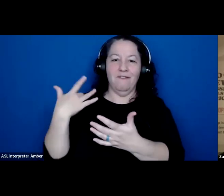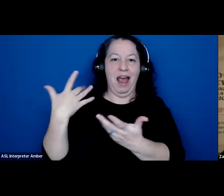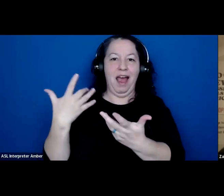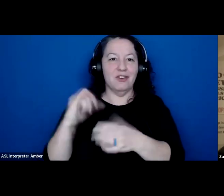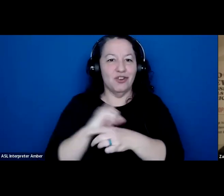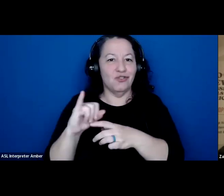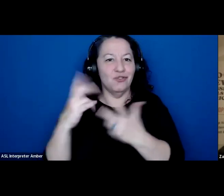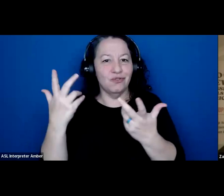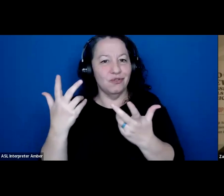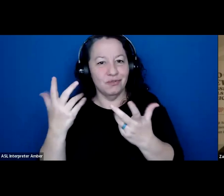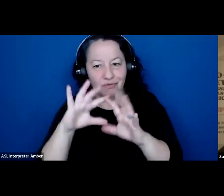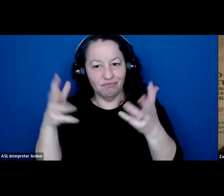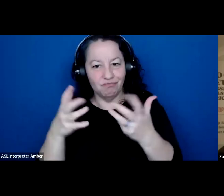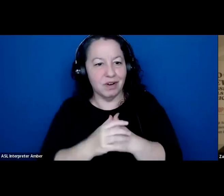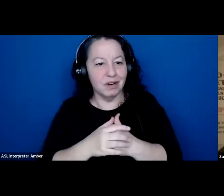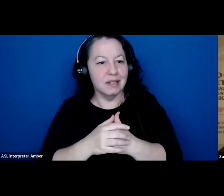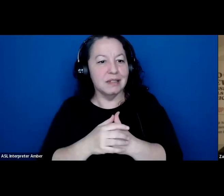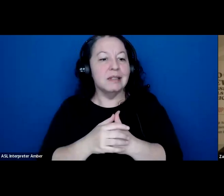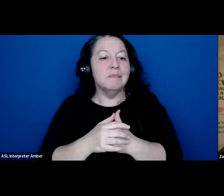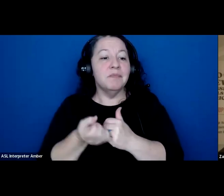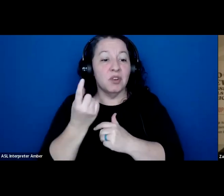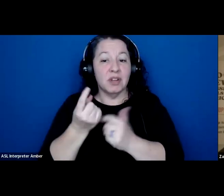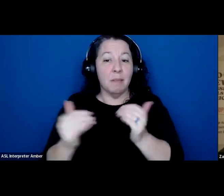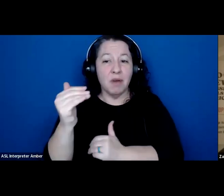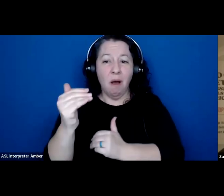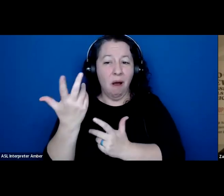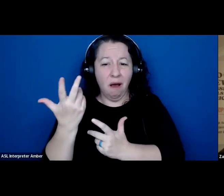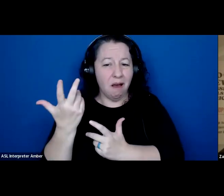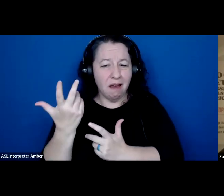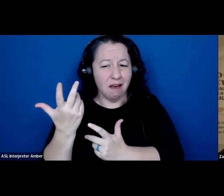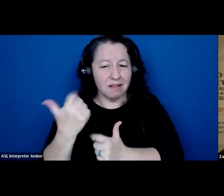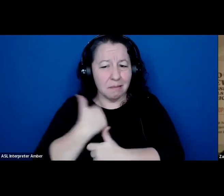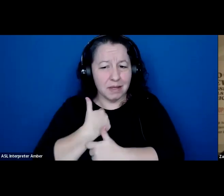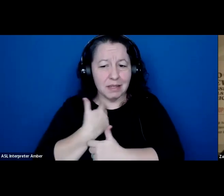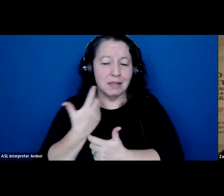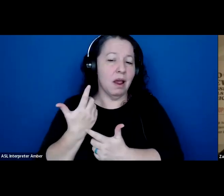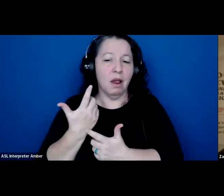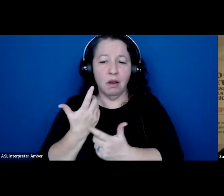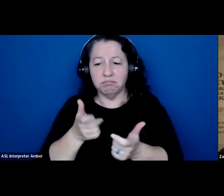Now beyond the emissions of the military apparatuses and machinery itself, the actual bombing